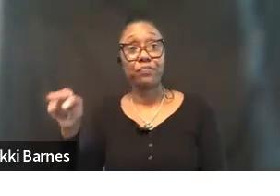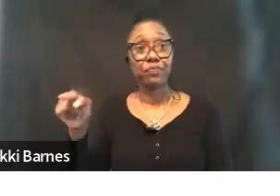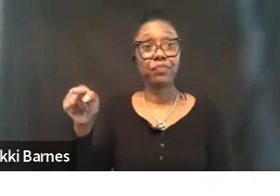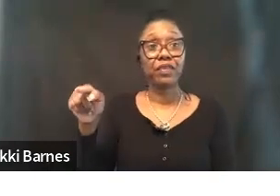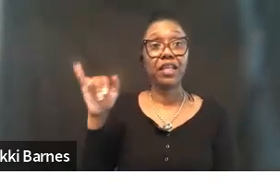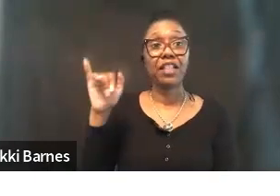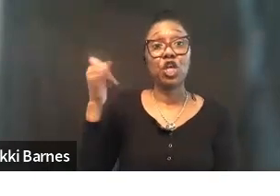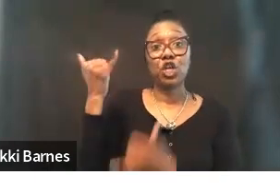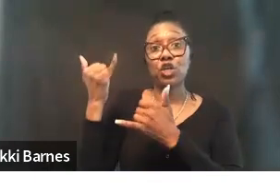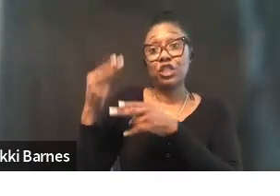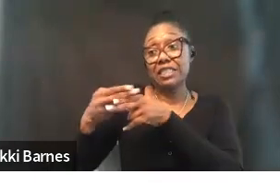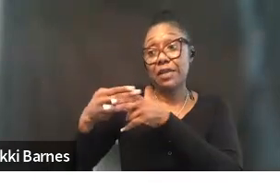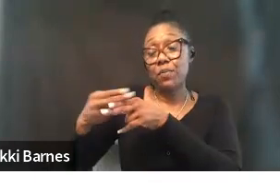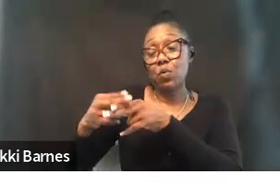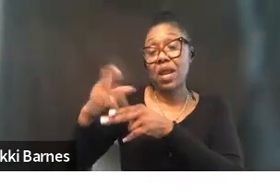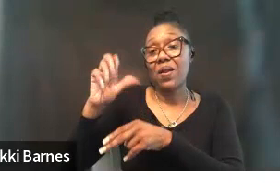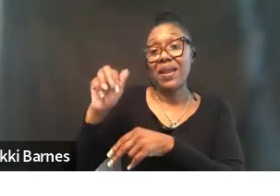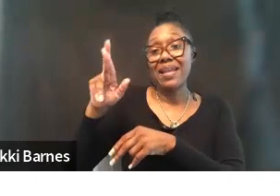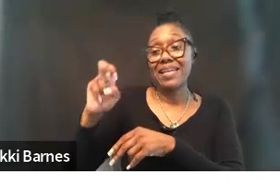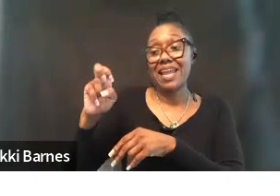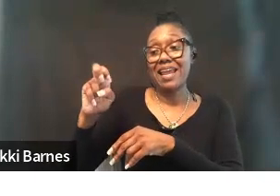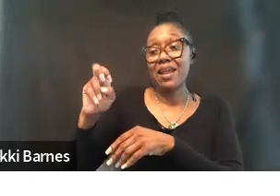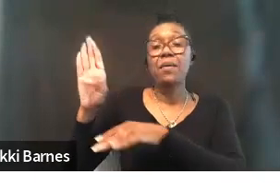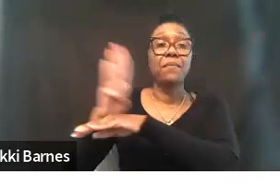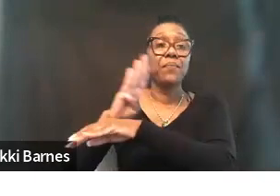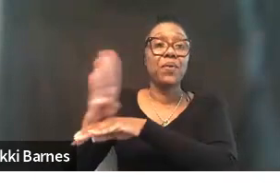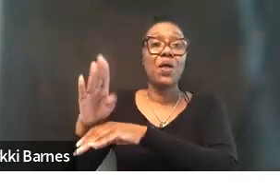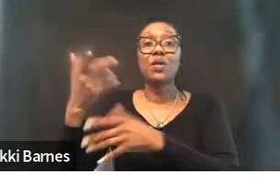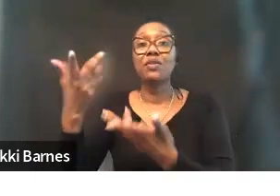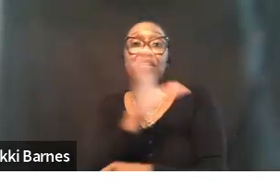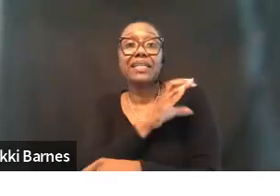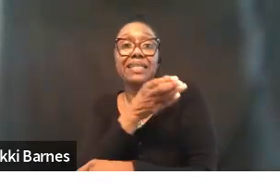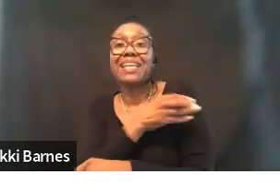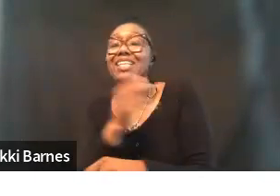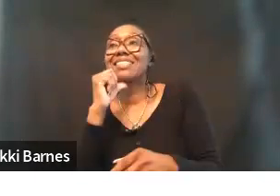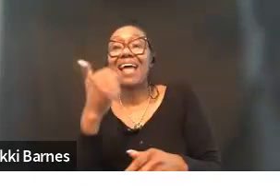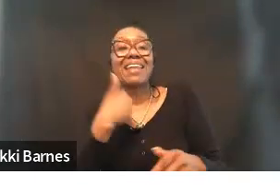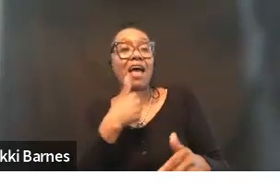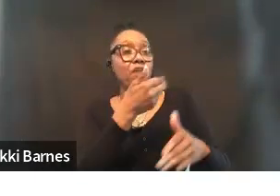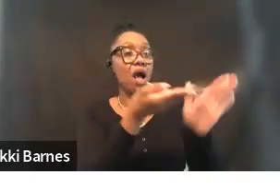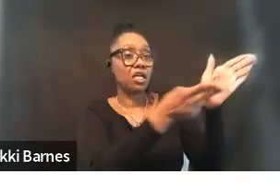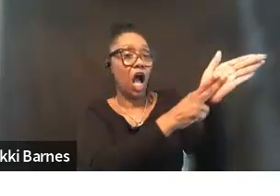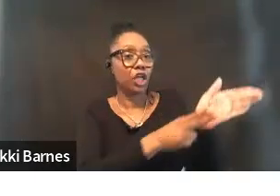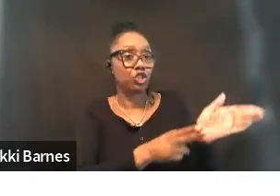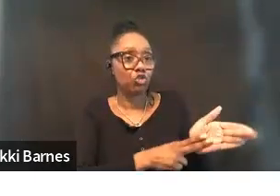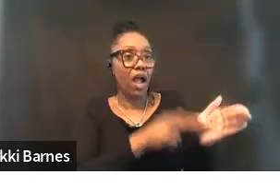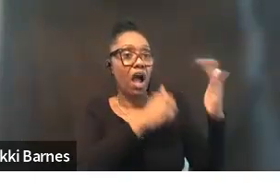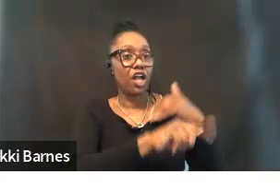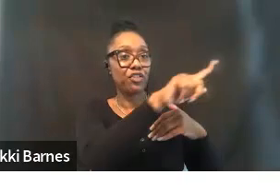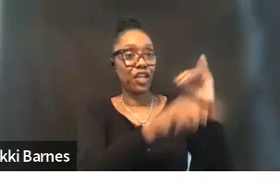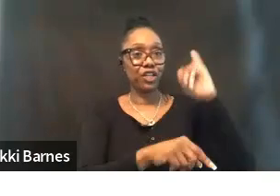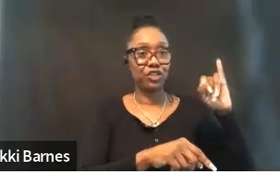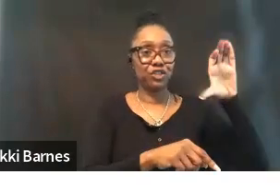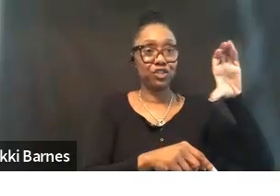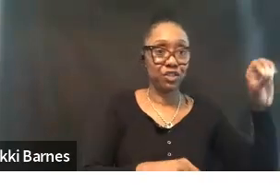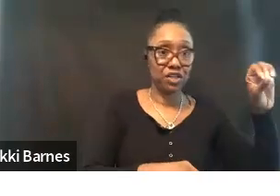Clinicians who are contracted. But what we know is that if someone used to go to hospital, right, the the intermediate care facility doesn't provide that.